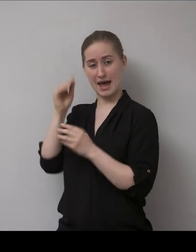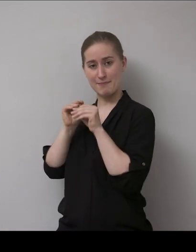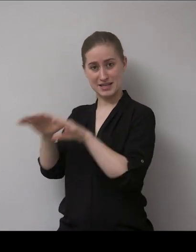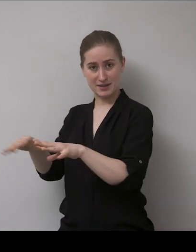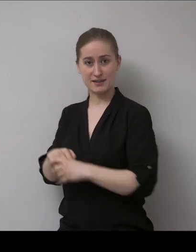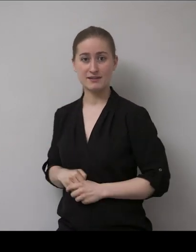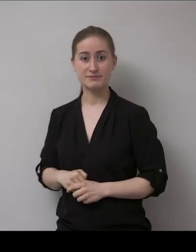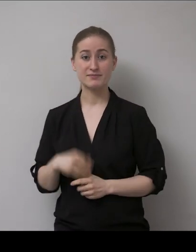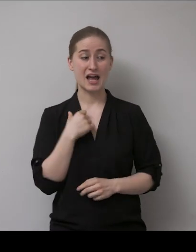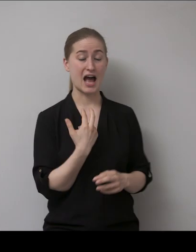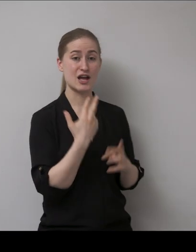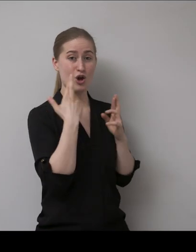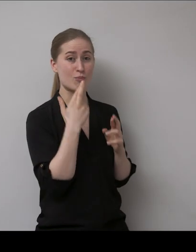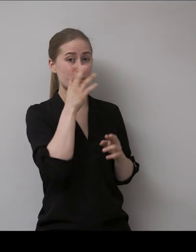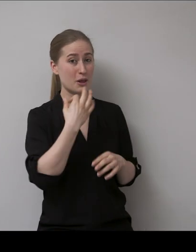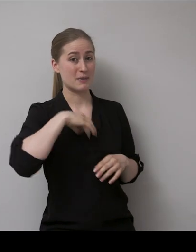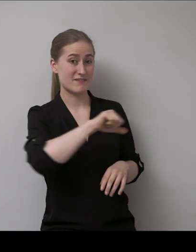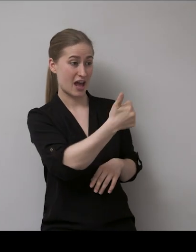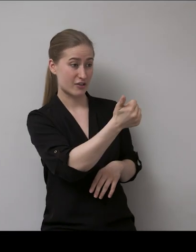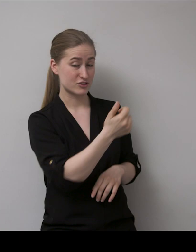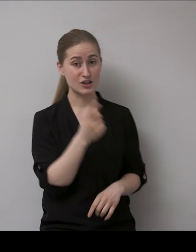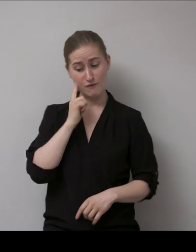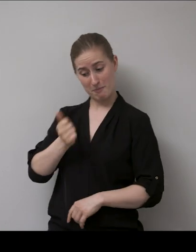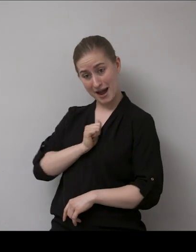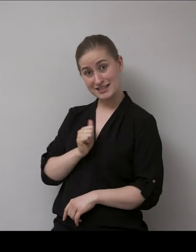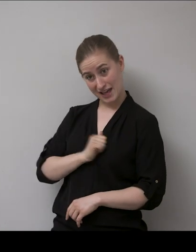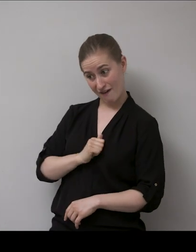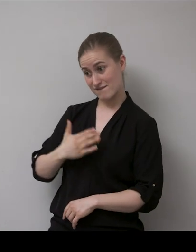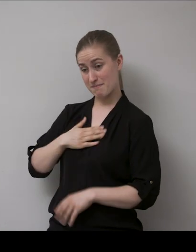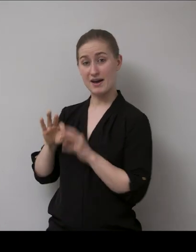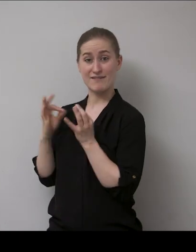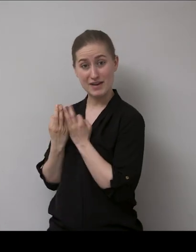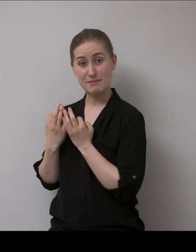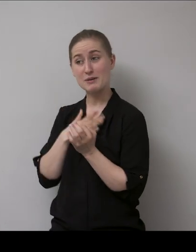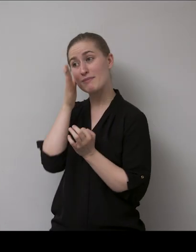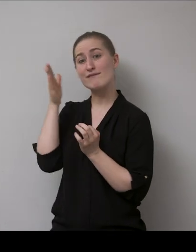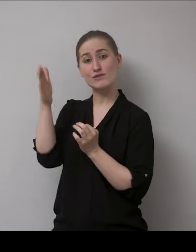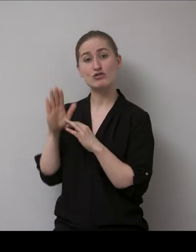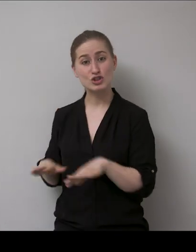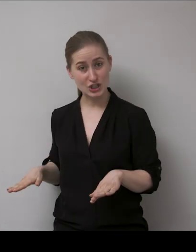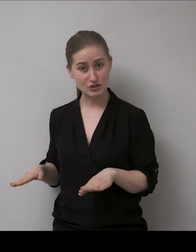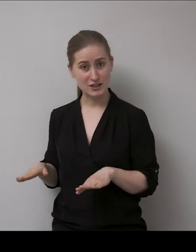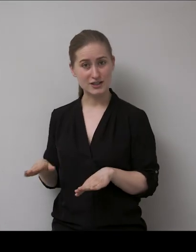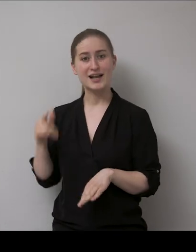it would benefit others. I did it for myself, my family, my future children, and the environment.